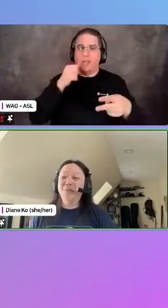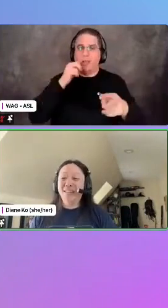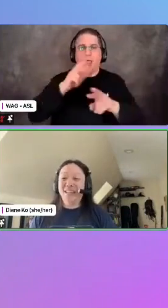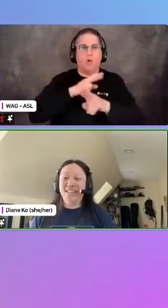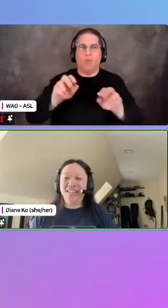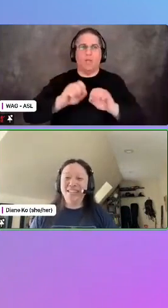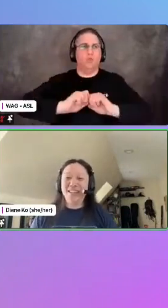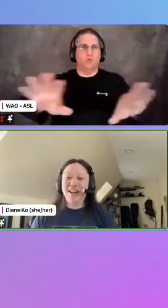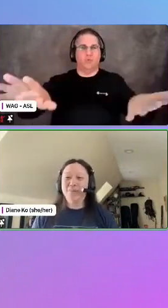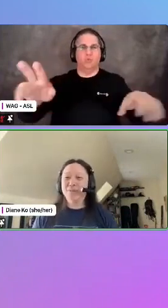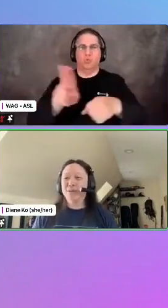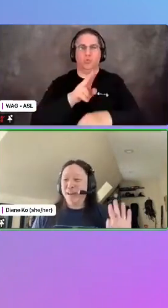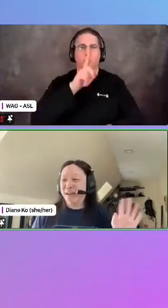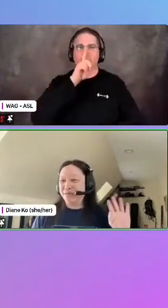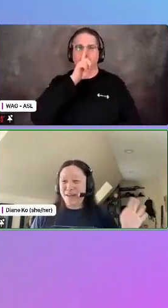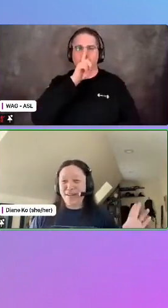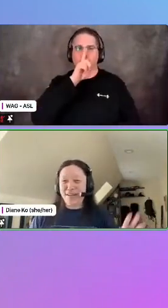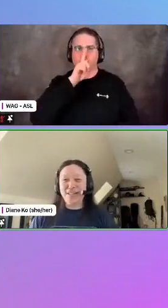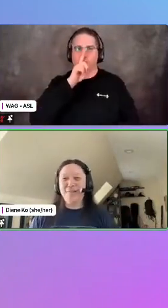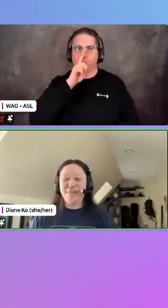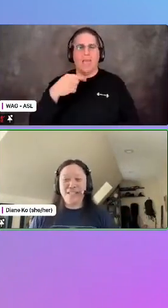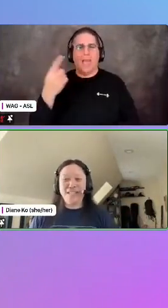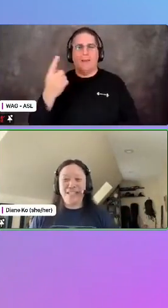of my shirts. older axe-con For you to see.